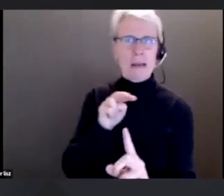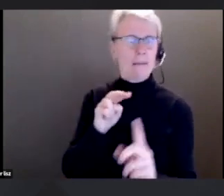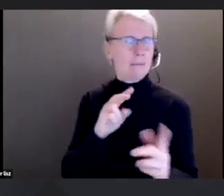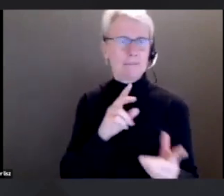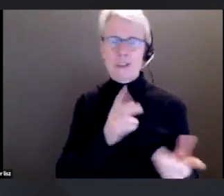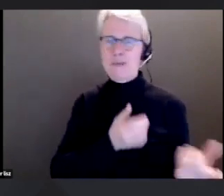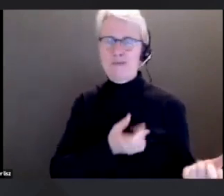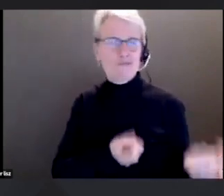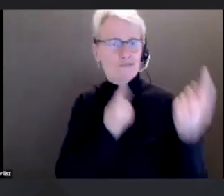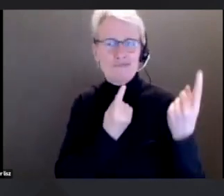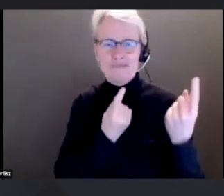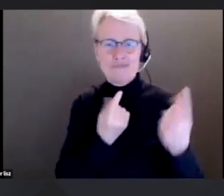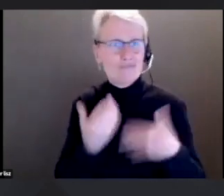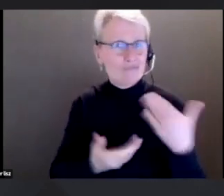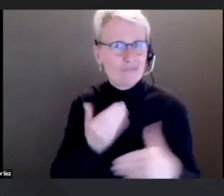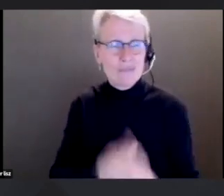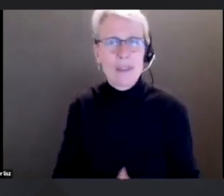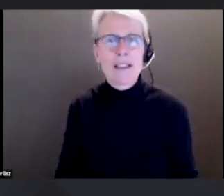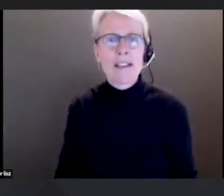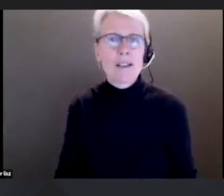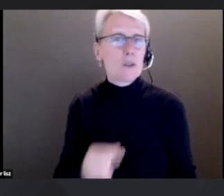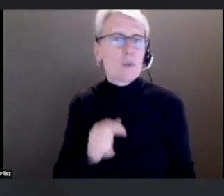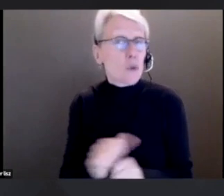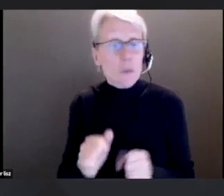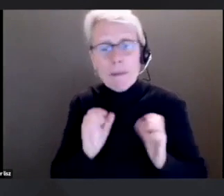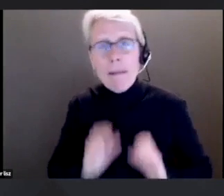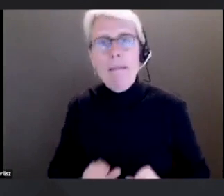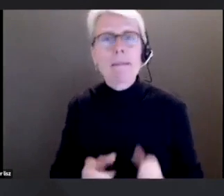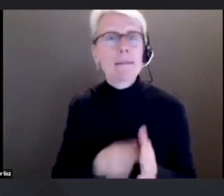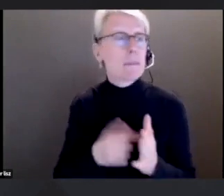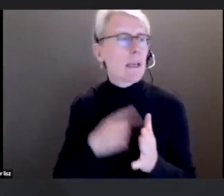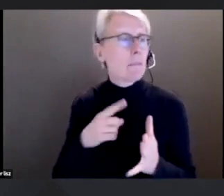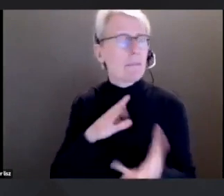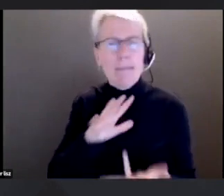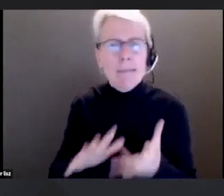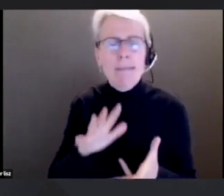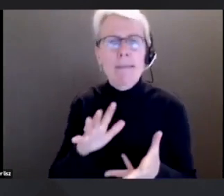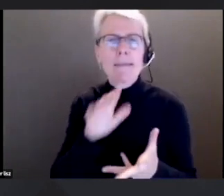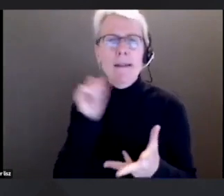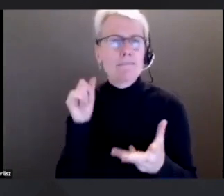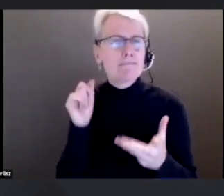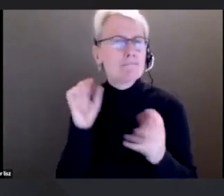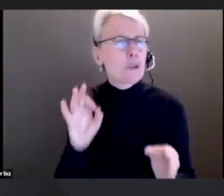here or there, but yeah, it's just building, building really building that trust